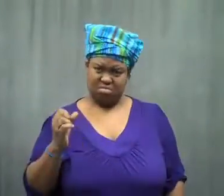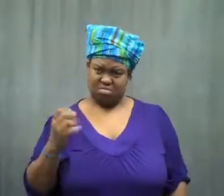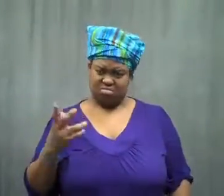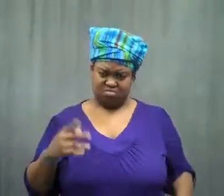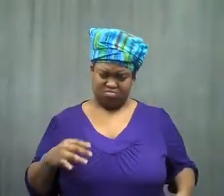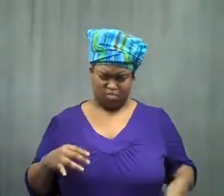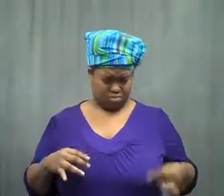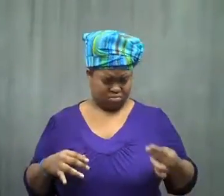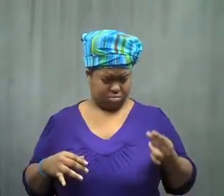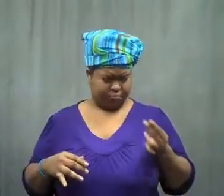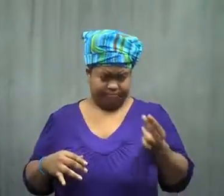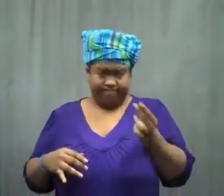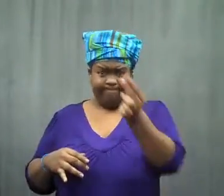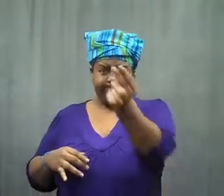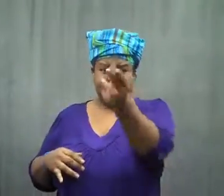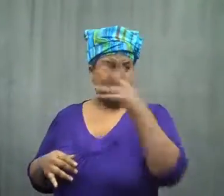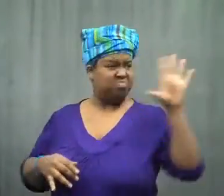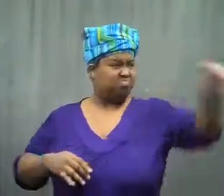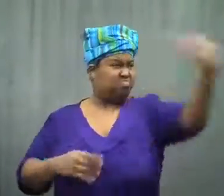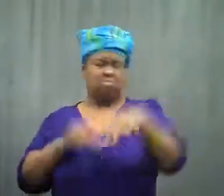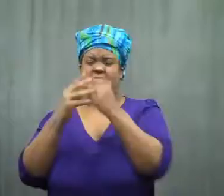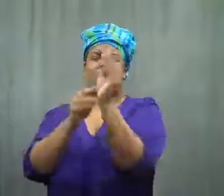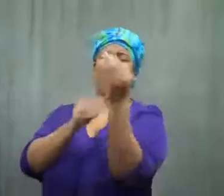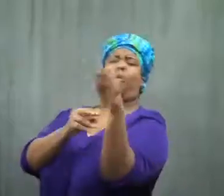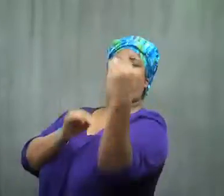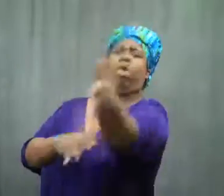I said yes, and pulled one out. She snatched it from me and gave it to the other sister.